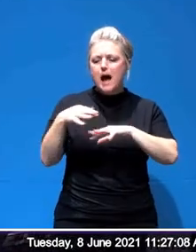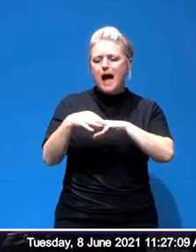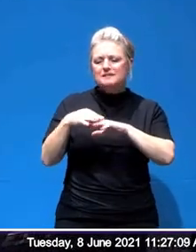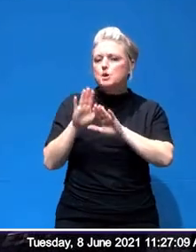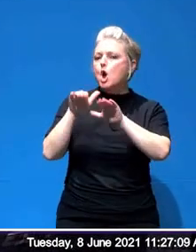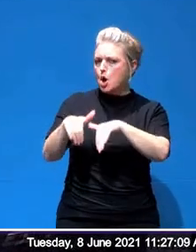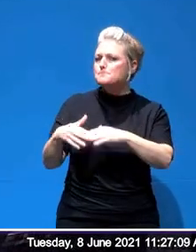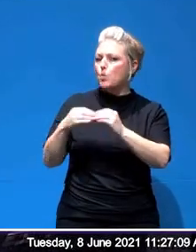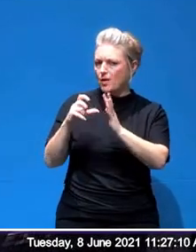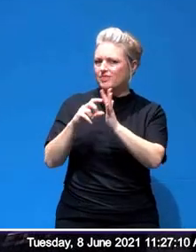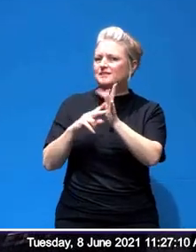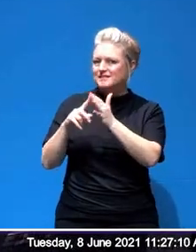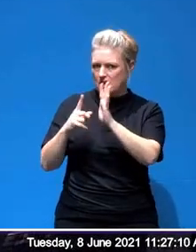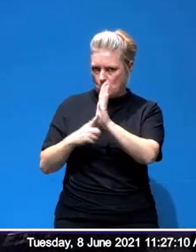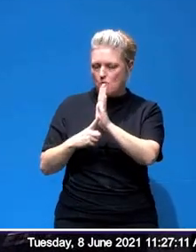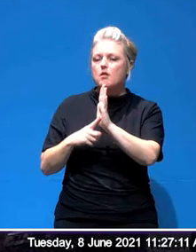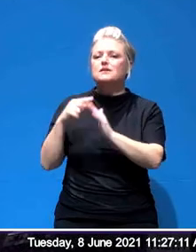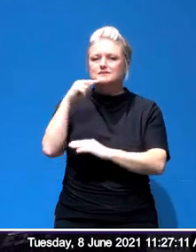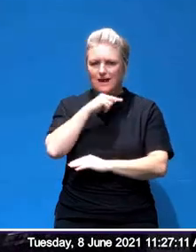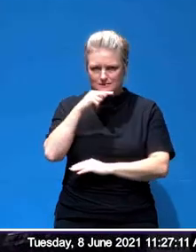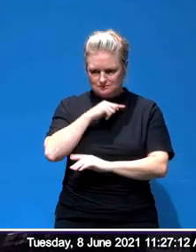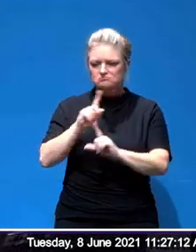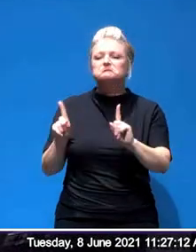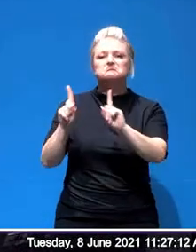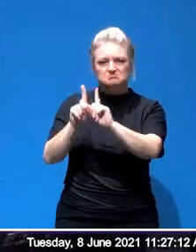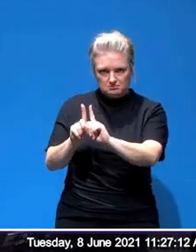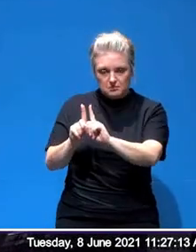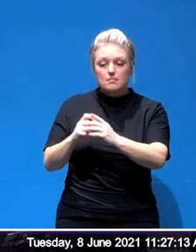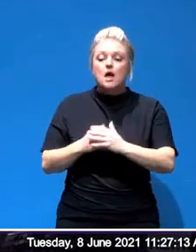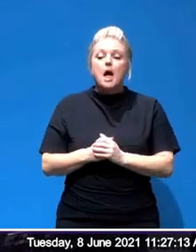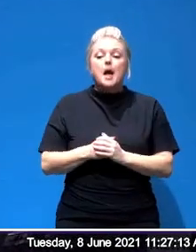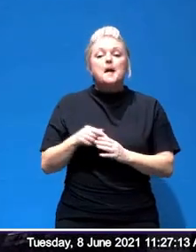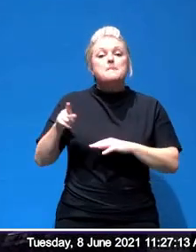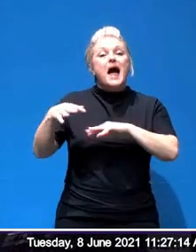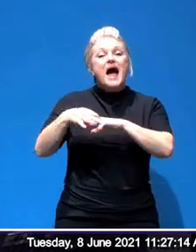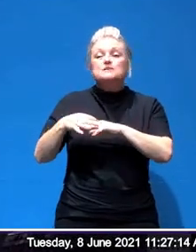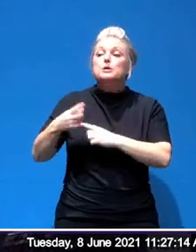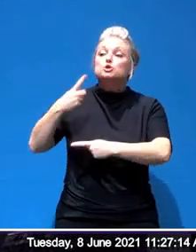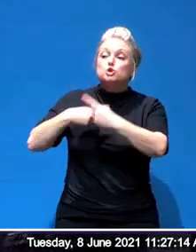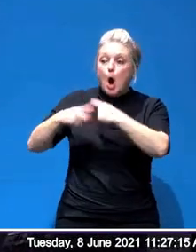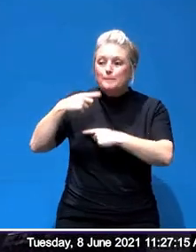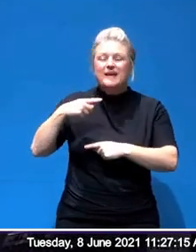And he said that the police officer involved attempted to talk to Daniel but